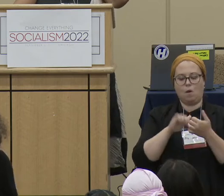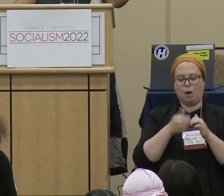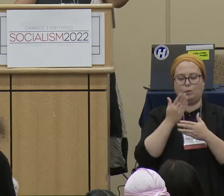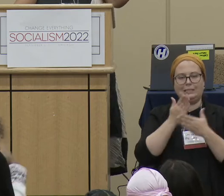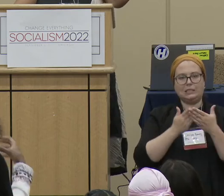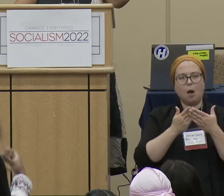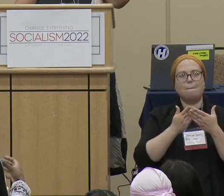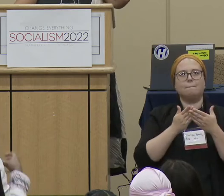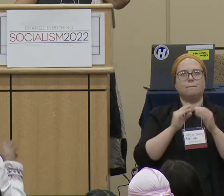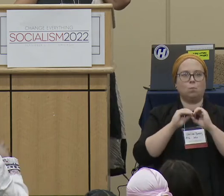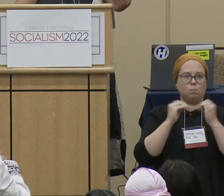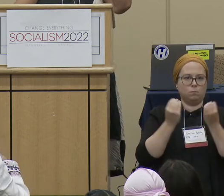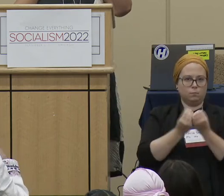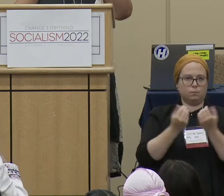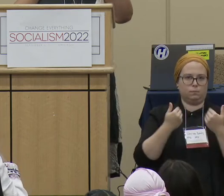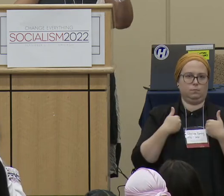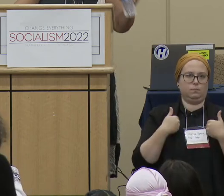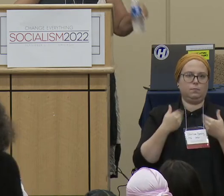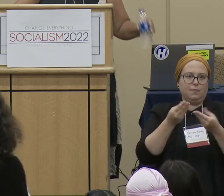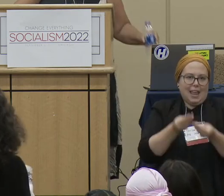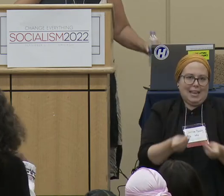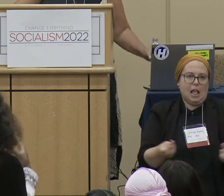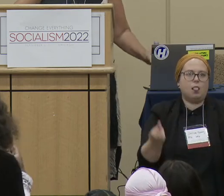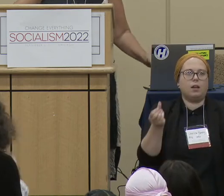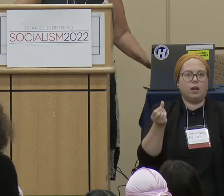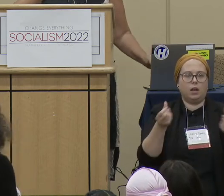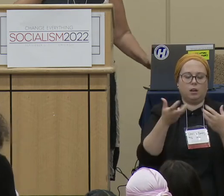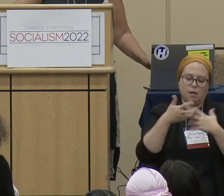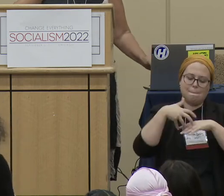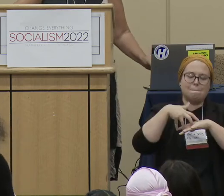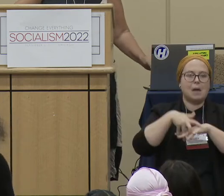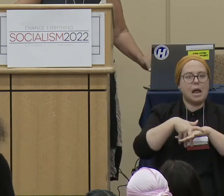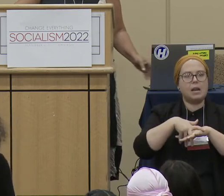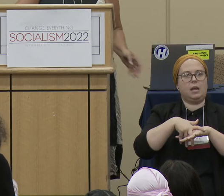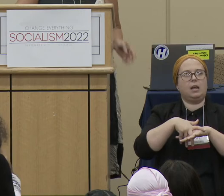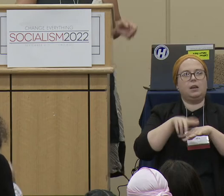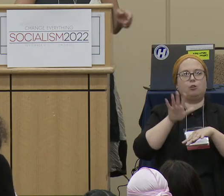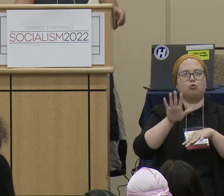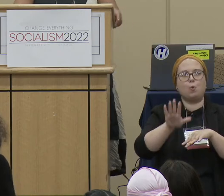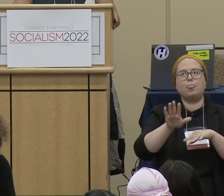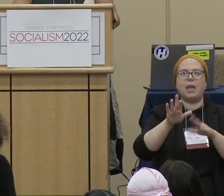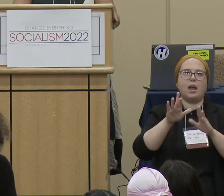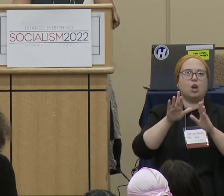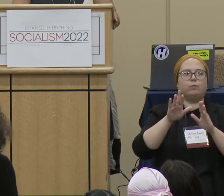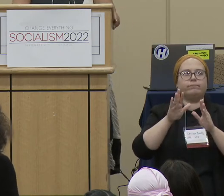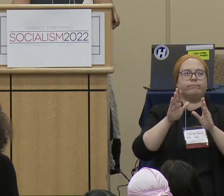on a remark you just made regarding how some of these organizations have healing embedded into their framework